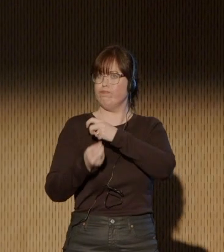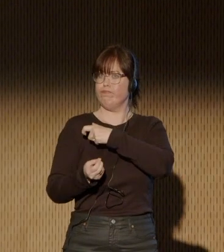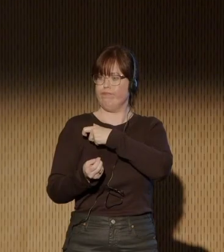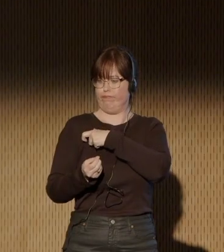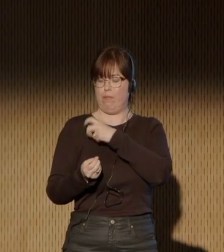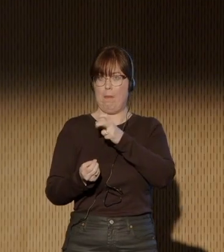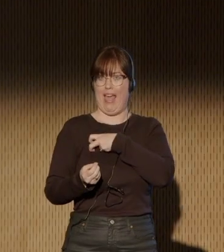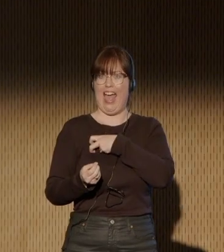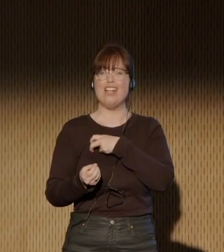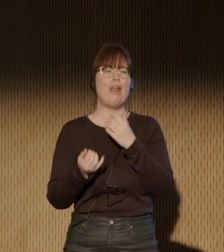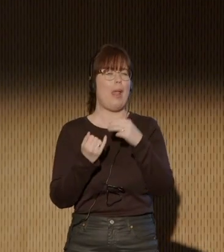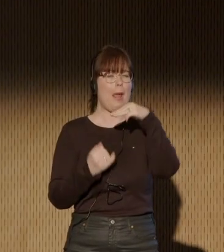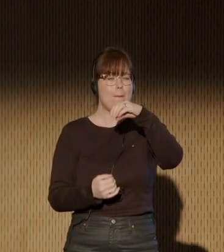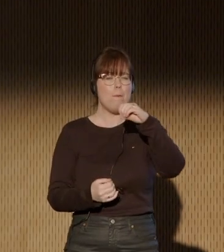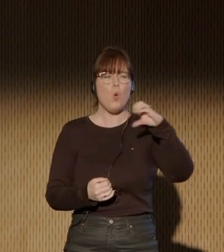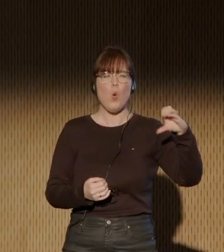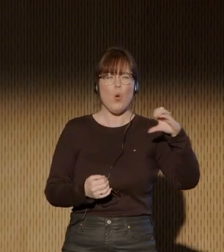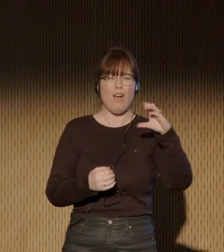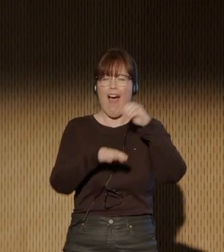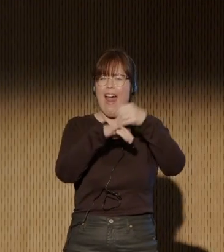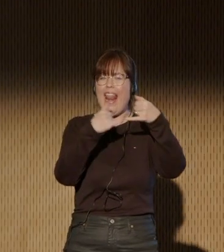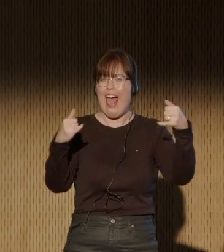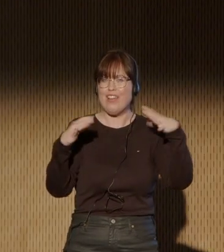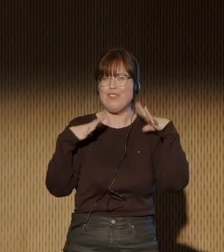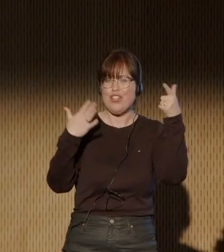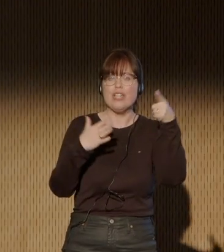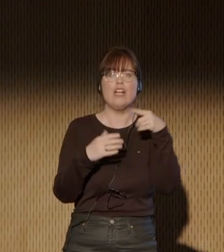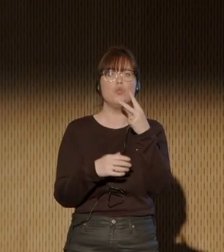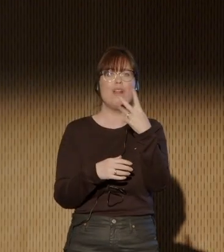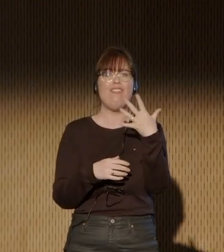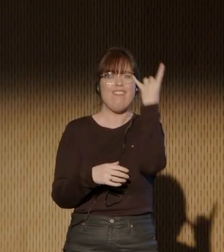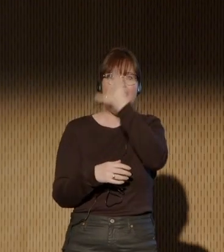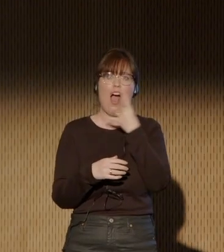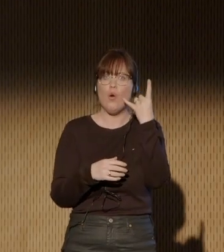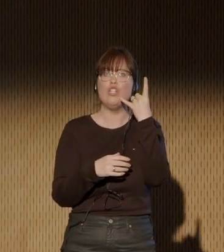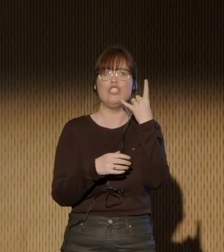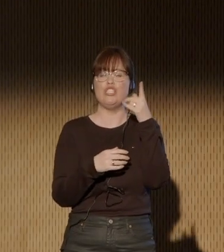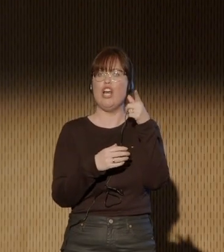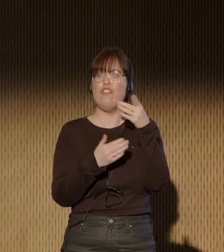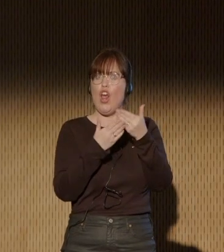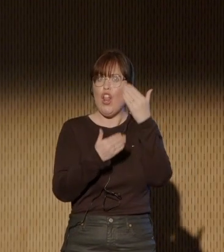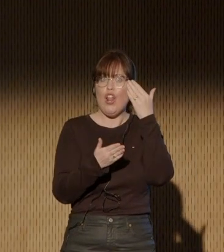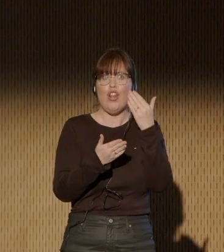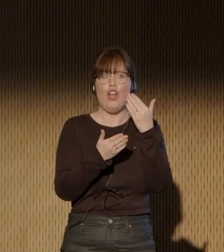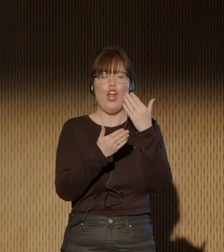as Lisa mentioned, in the 25 hours of learner effort, and the peer element where people get